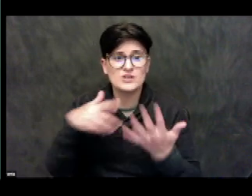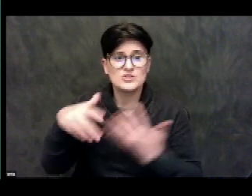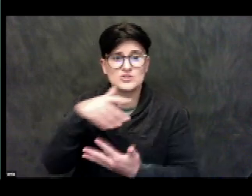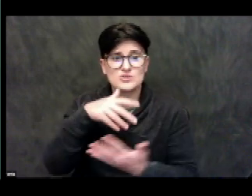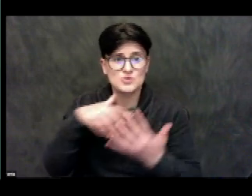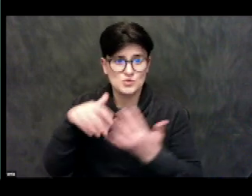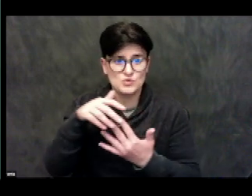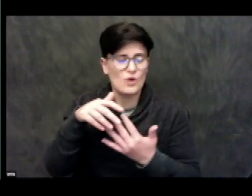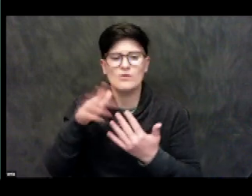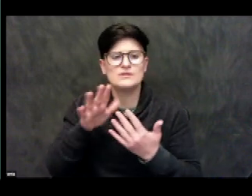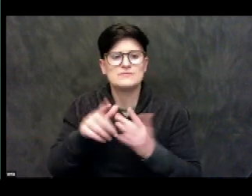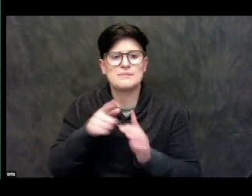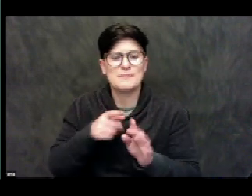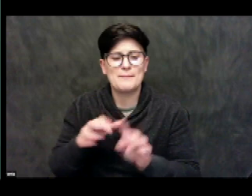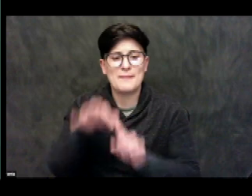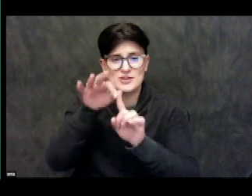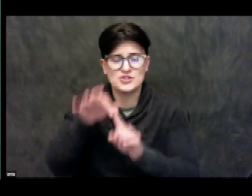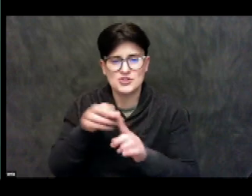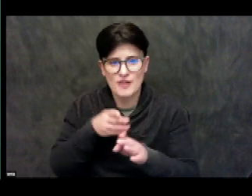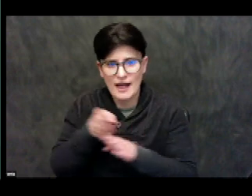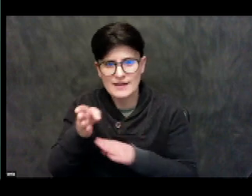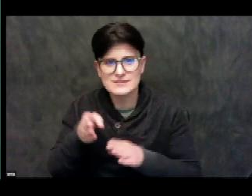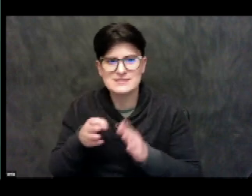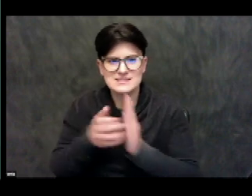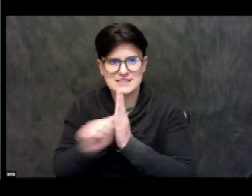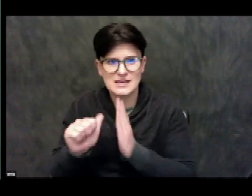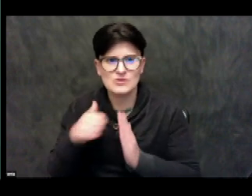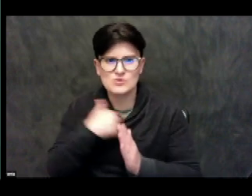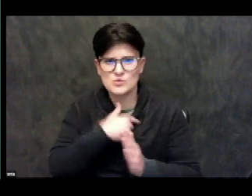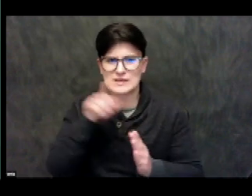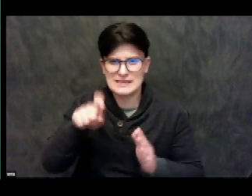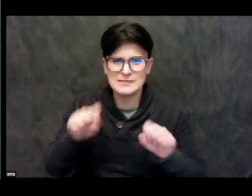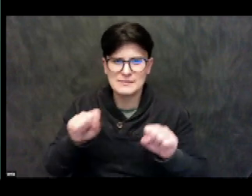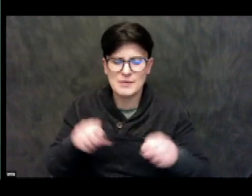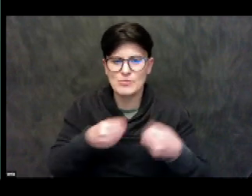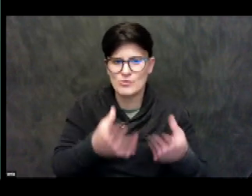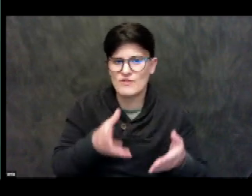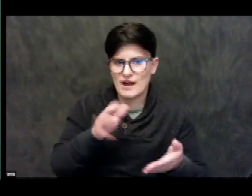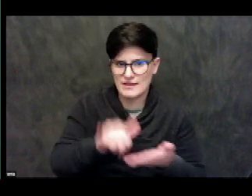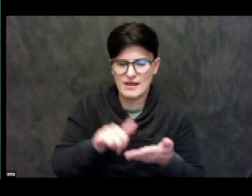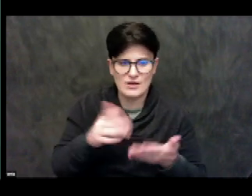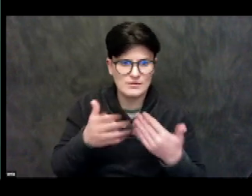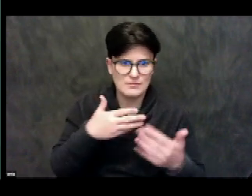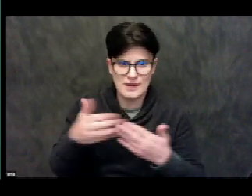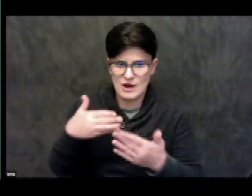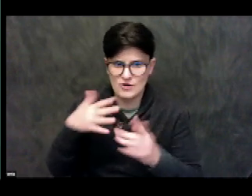those well in whatever setting that they're a. Finally, people that are parenting with